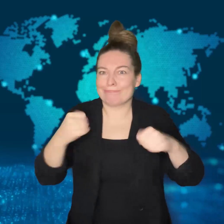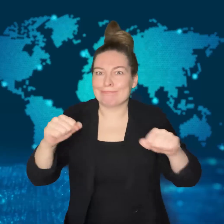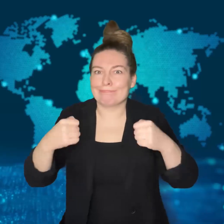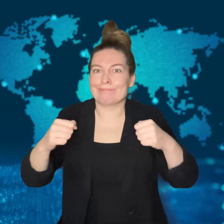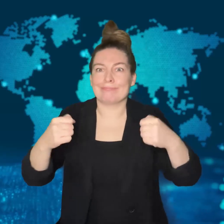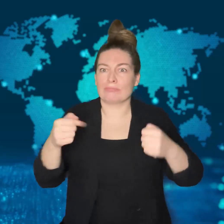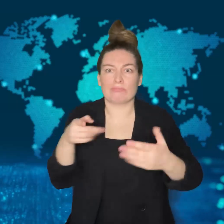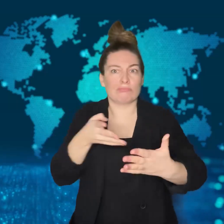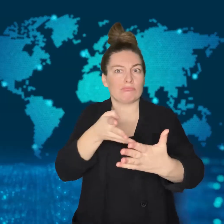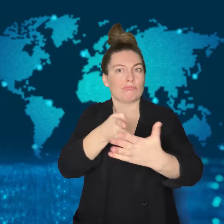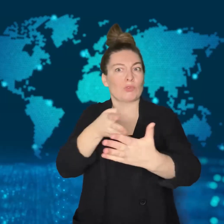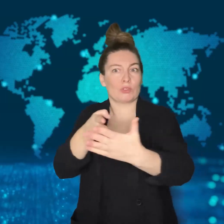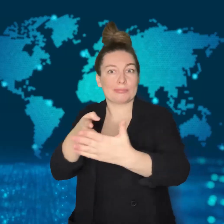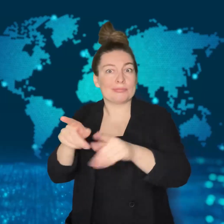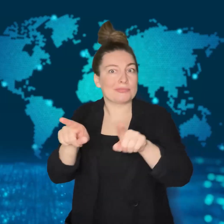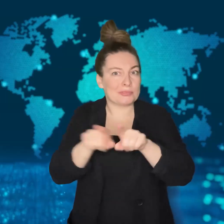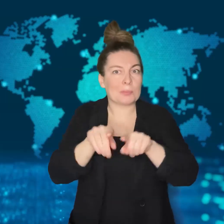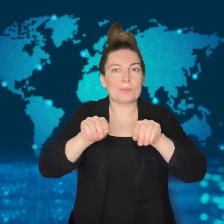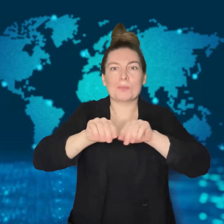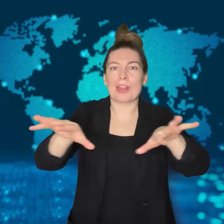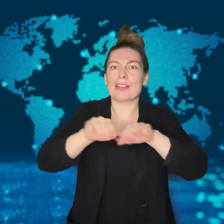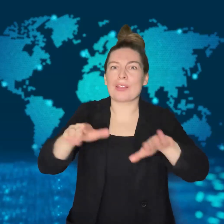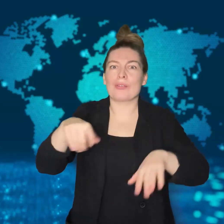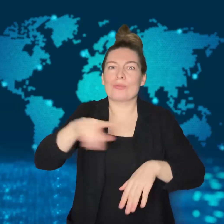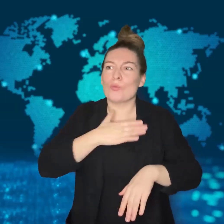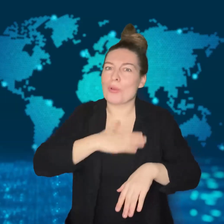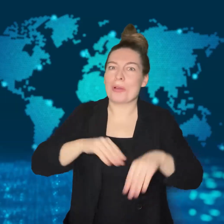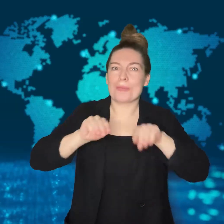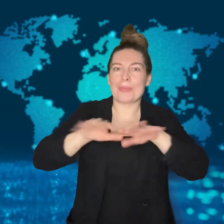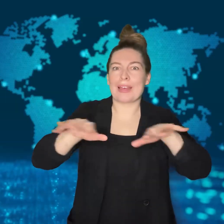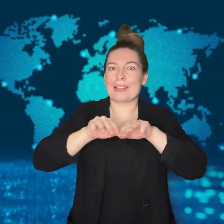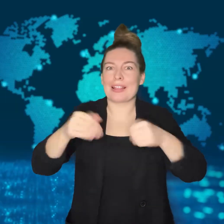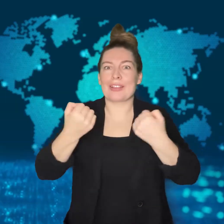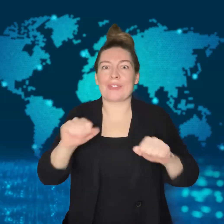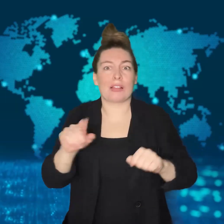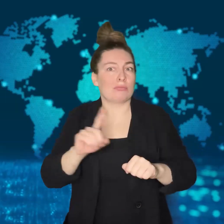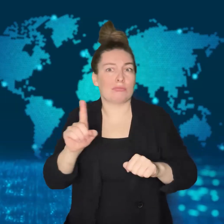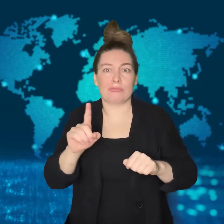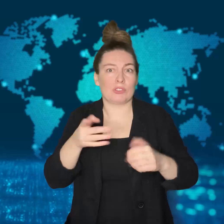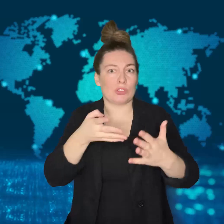Joon withdrew martial law soon afterward,